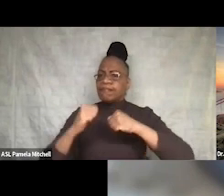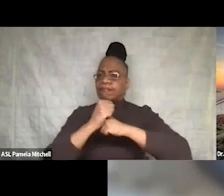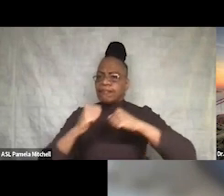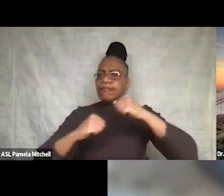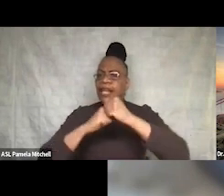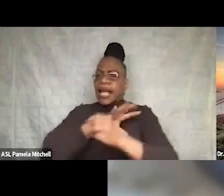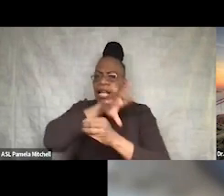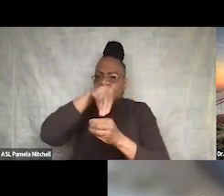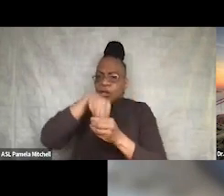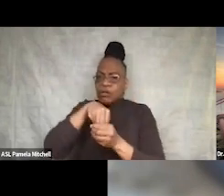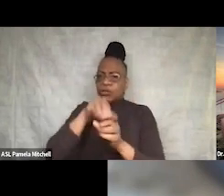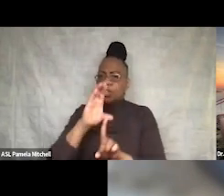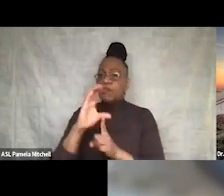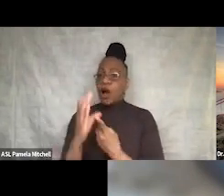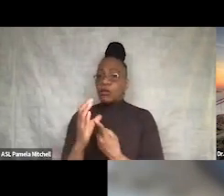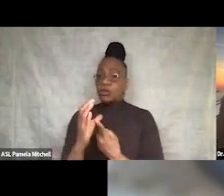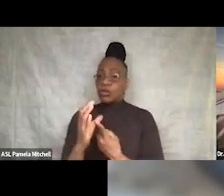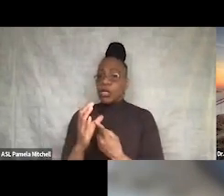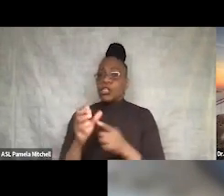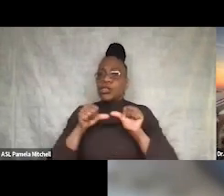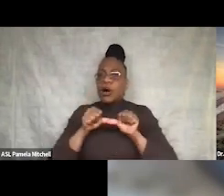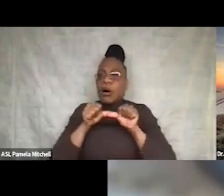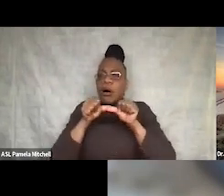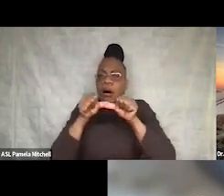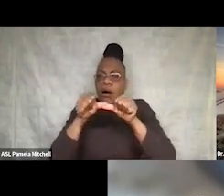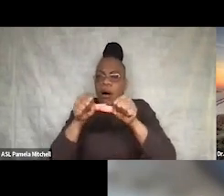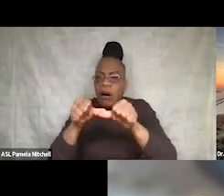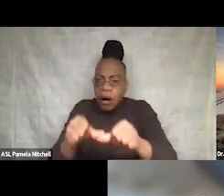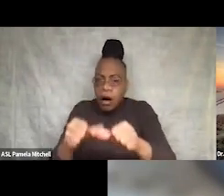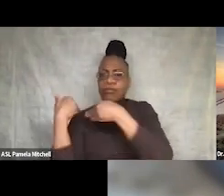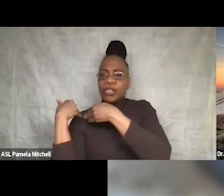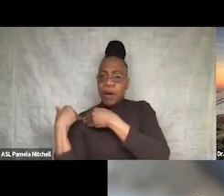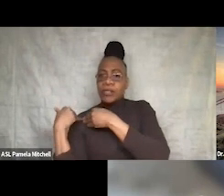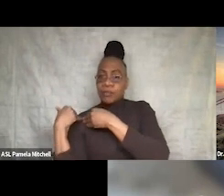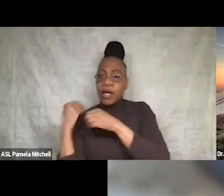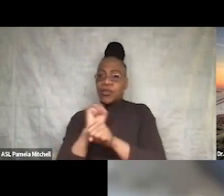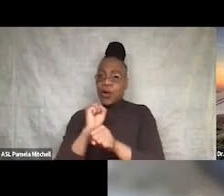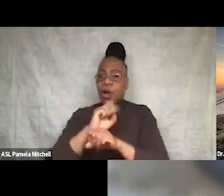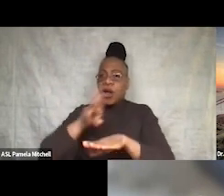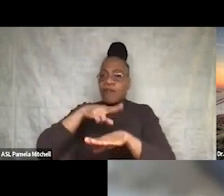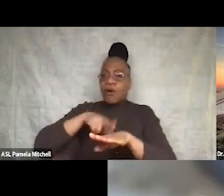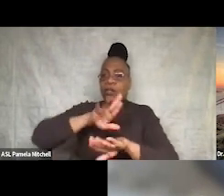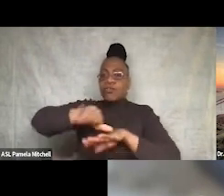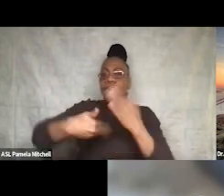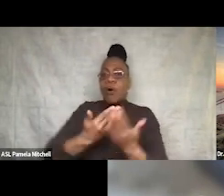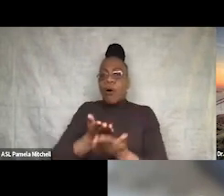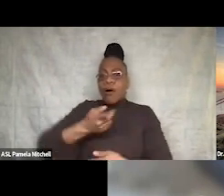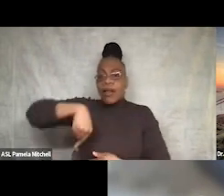and that is an ongoing, you know, ongoing task and ongoing work, of course, for all of us in this work as we know,